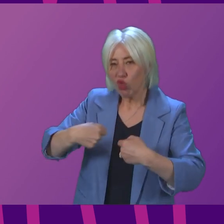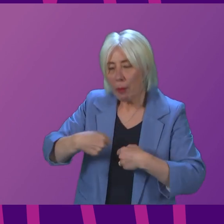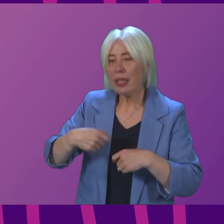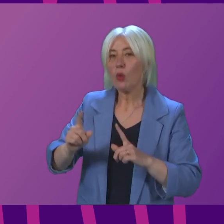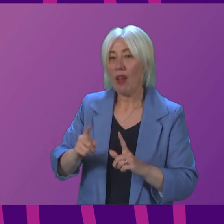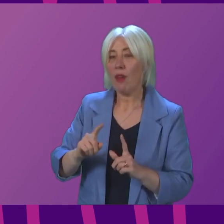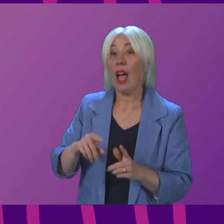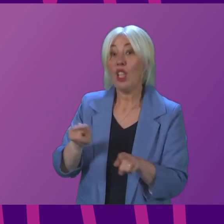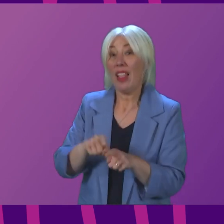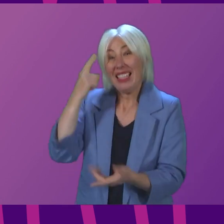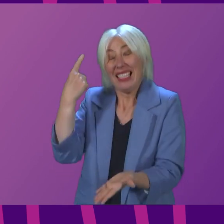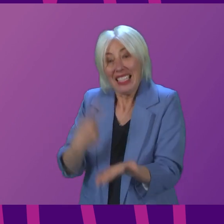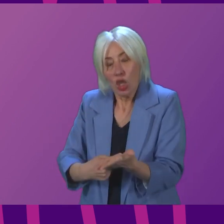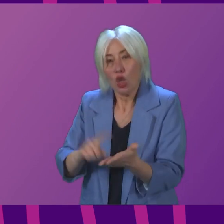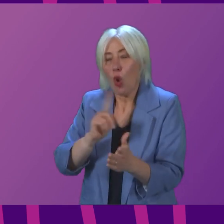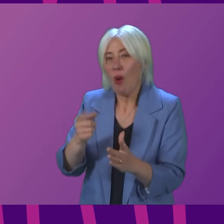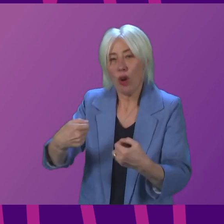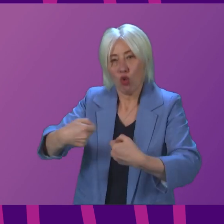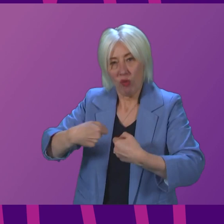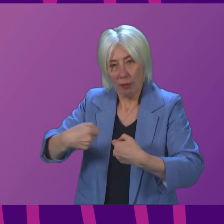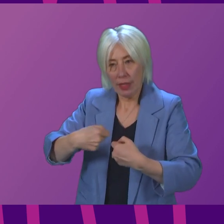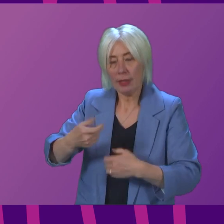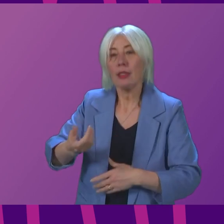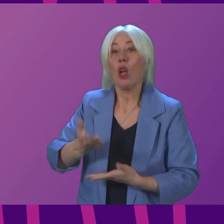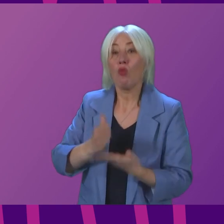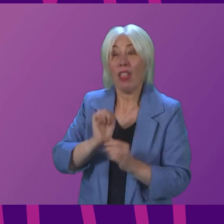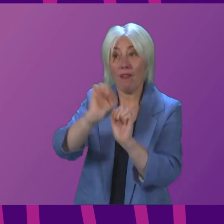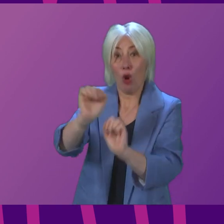Rightly, any decision on the type of treatment to prescribe is for the clinician to make,